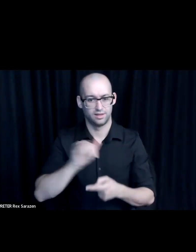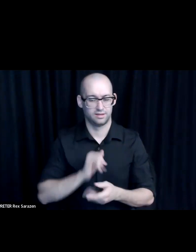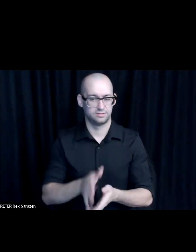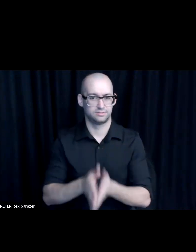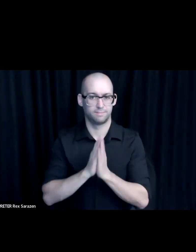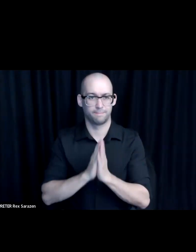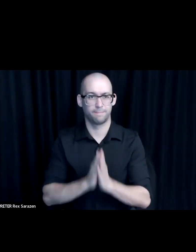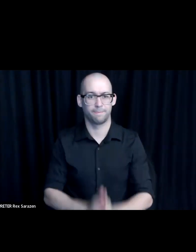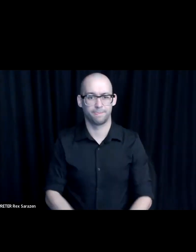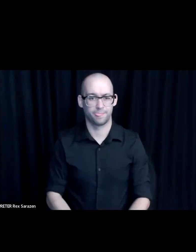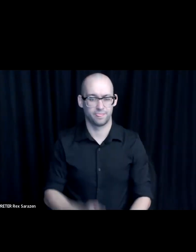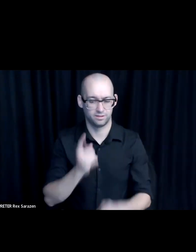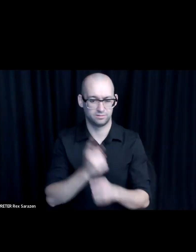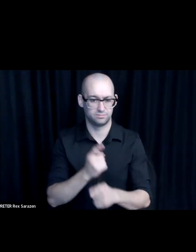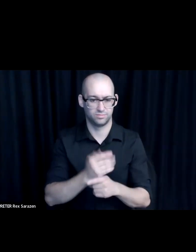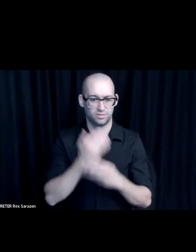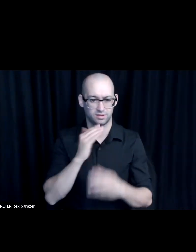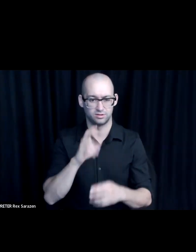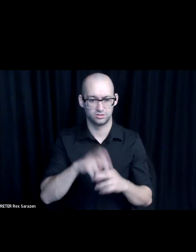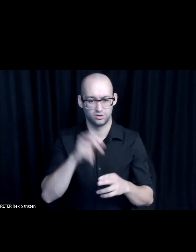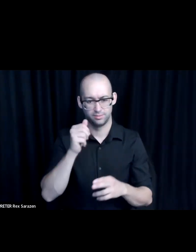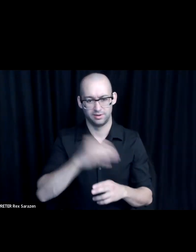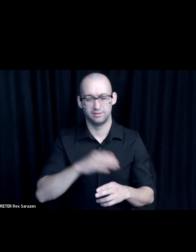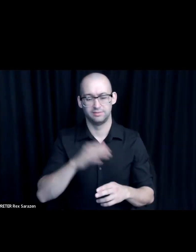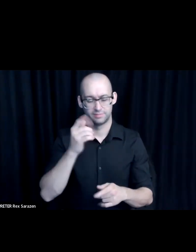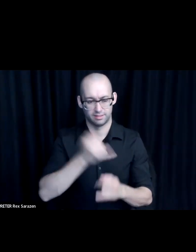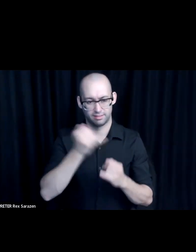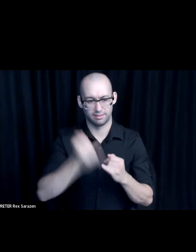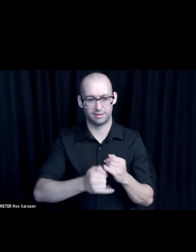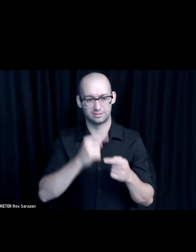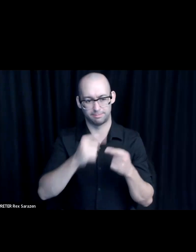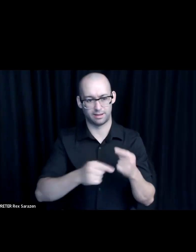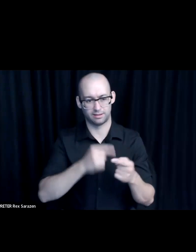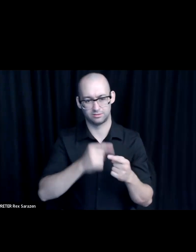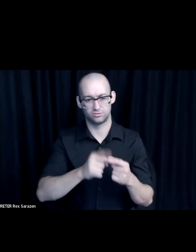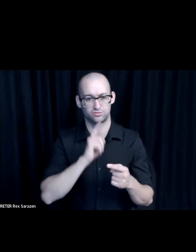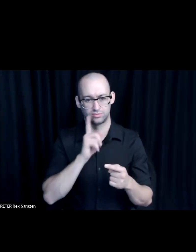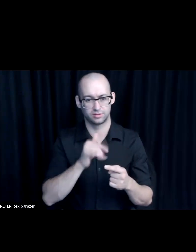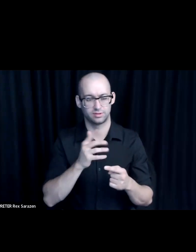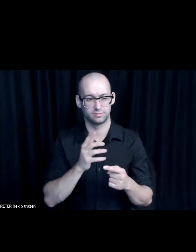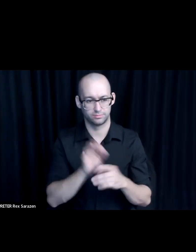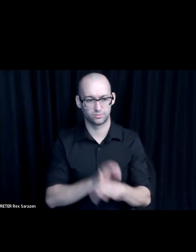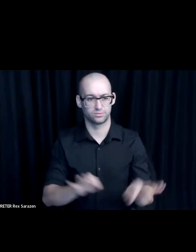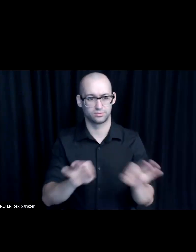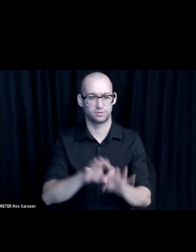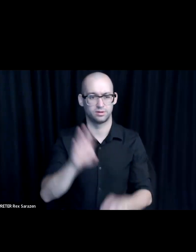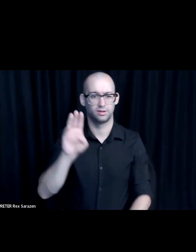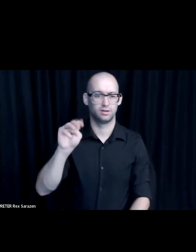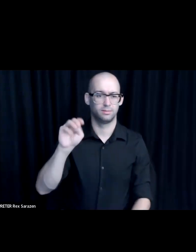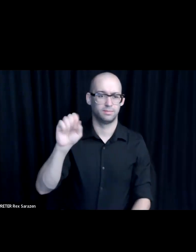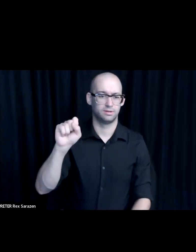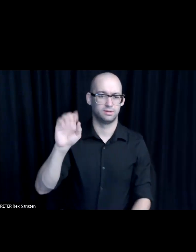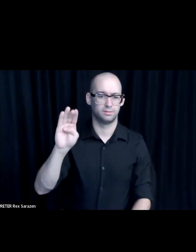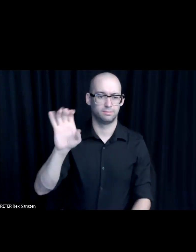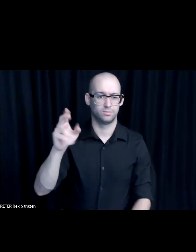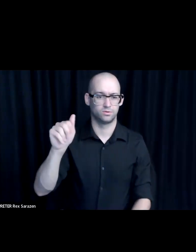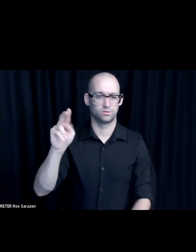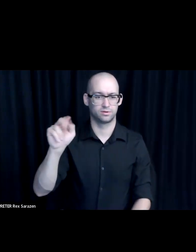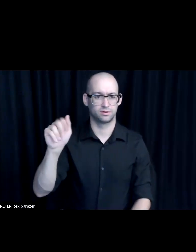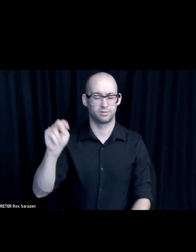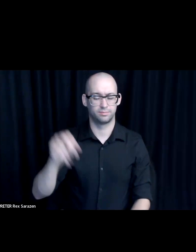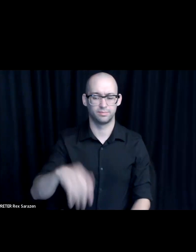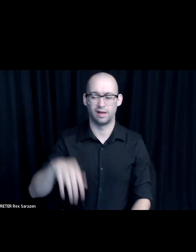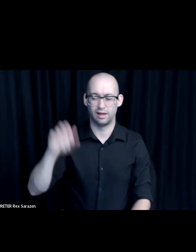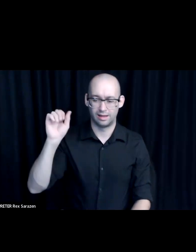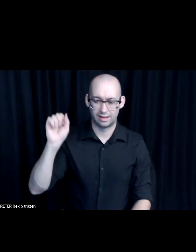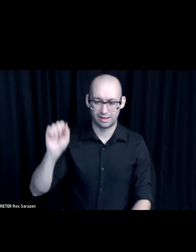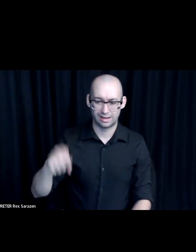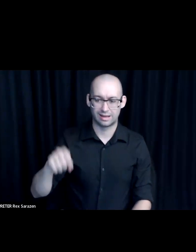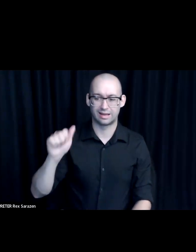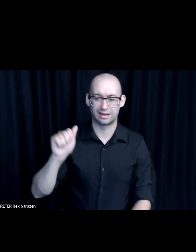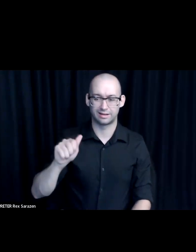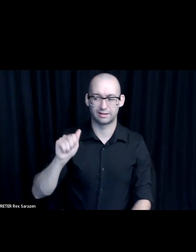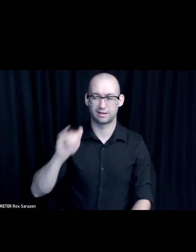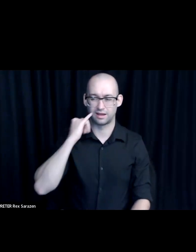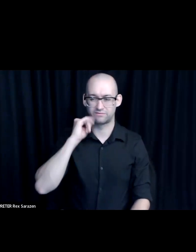the last mile’s absolutely critical. Miss Buchana. Can, if a non recognized Tribe